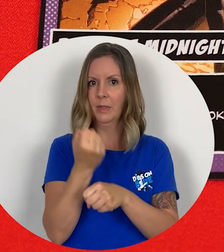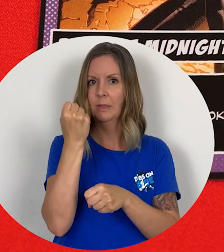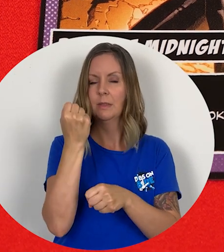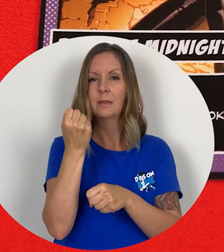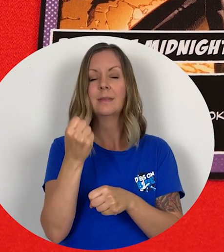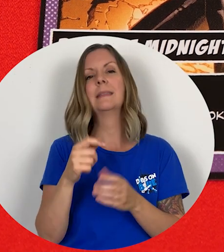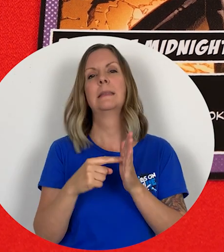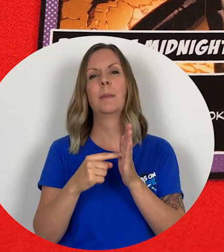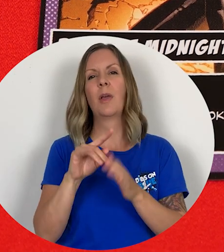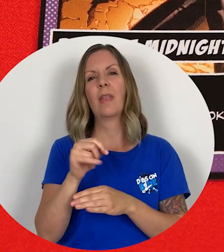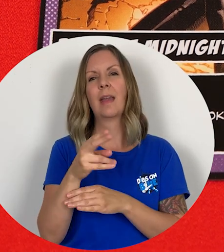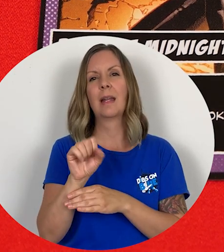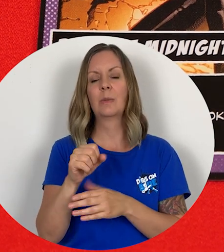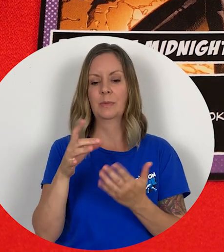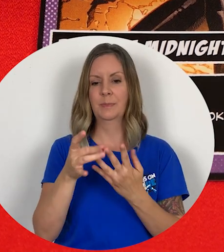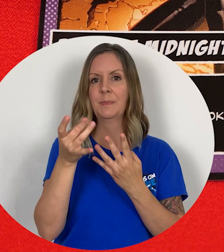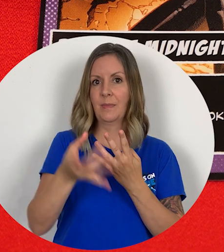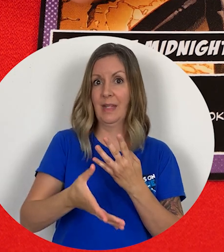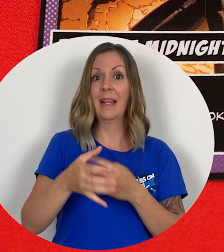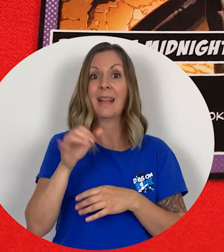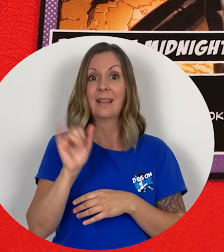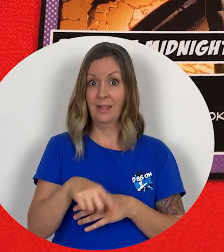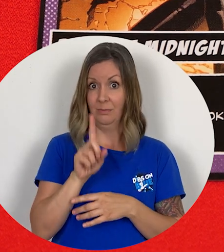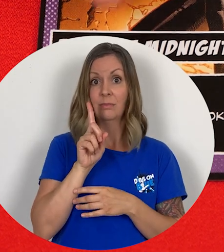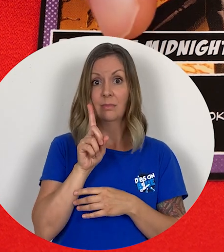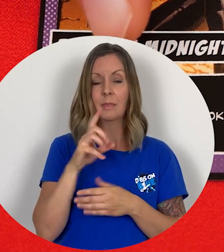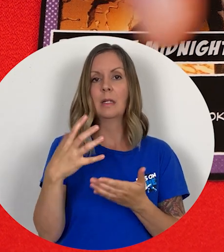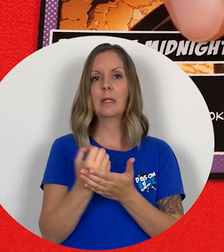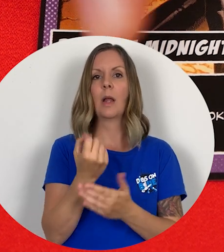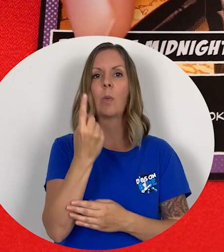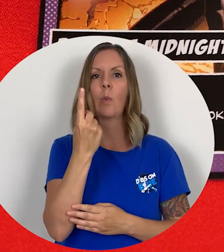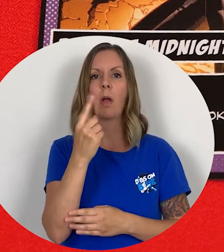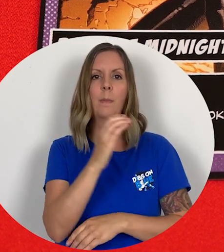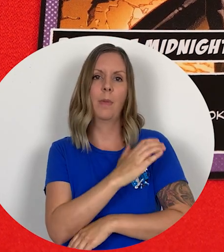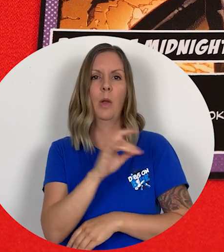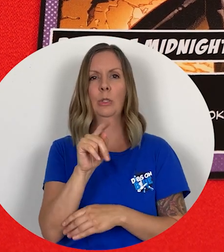For example, the Thanos player might play Proxima Midnight, which would then allow them